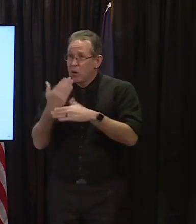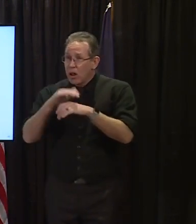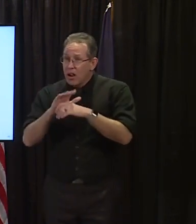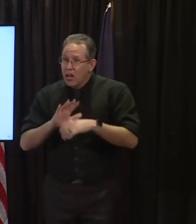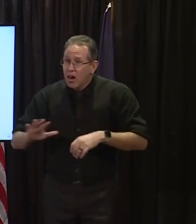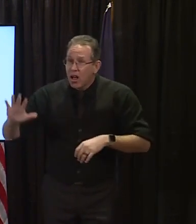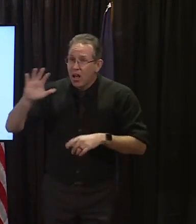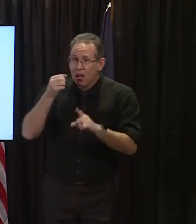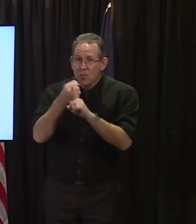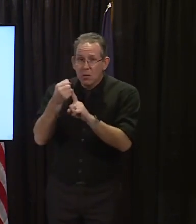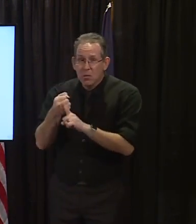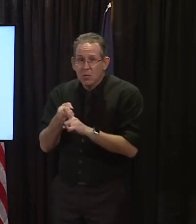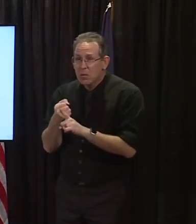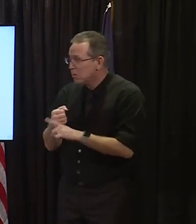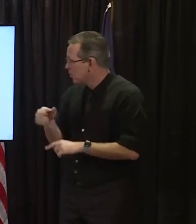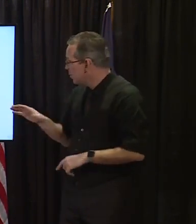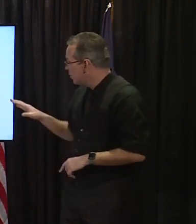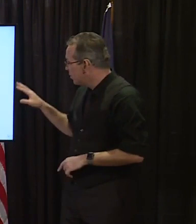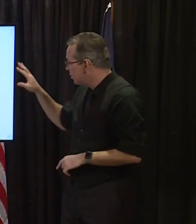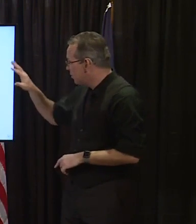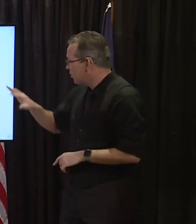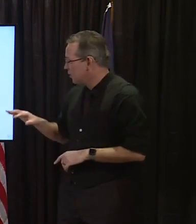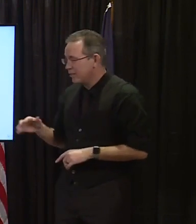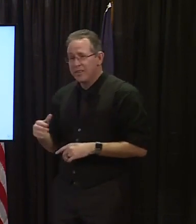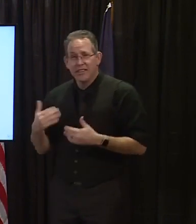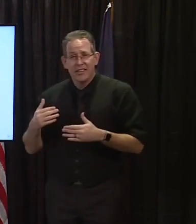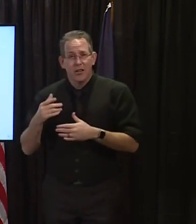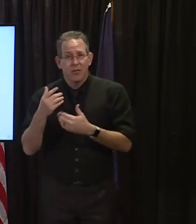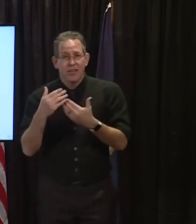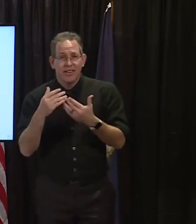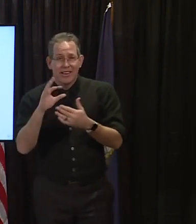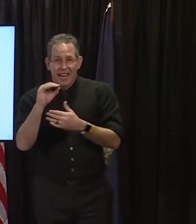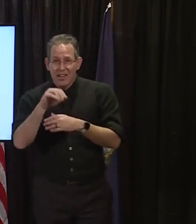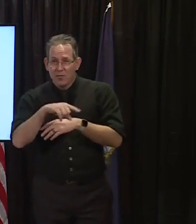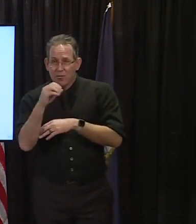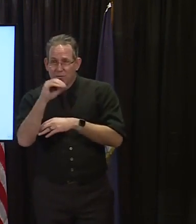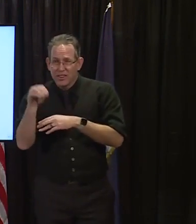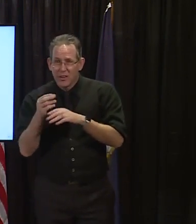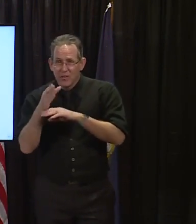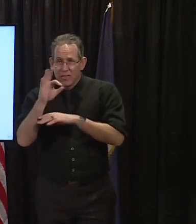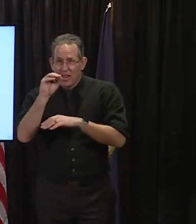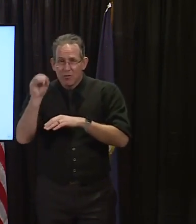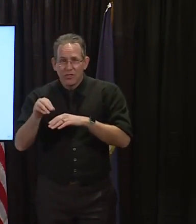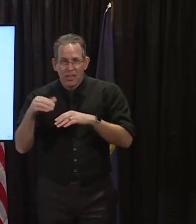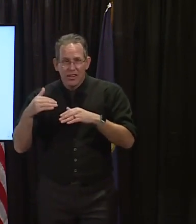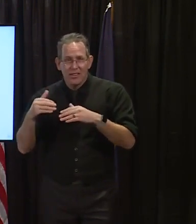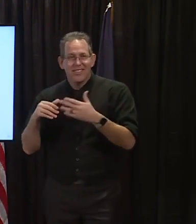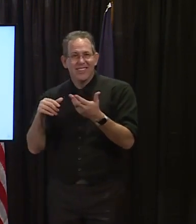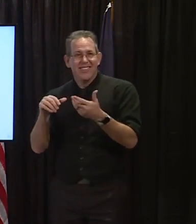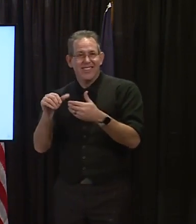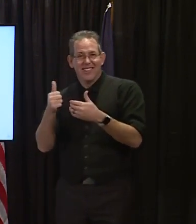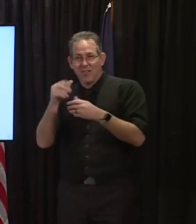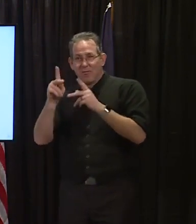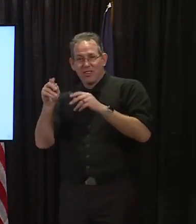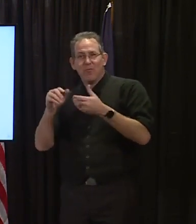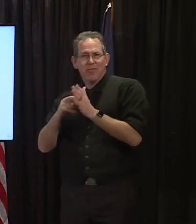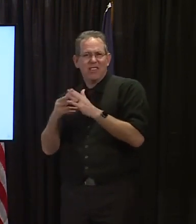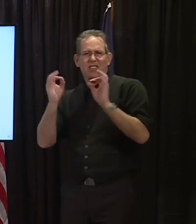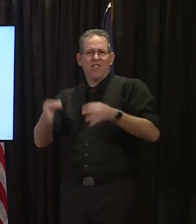the last 10 days based on those numbers. So it just gives you a sense of the prevalence of the virus at this moment and it also gives you a sense of why